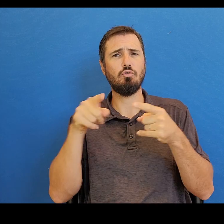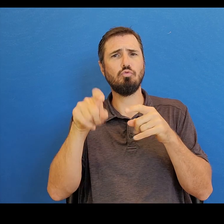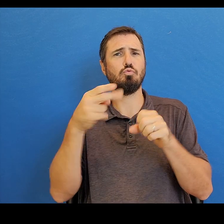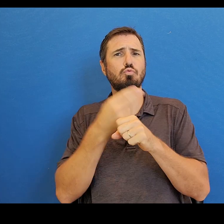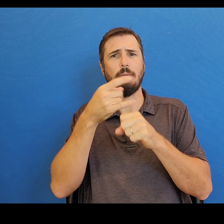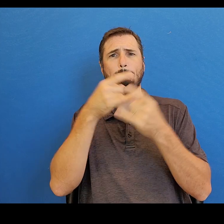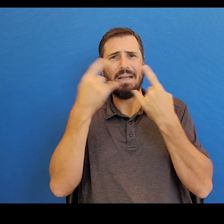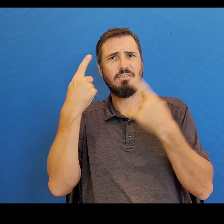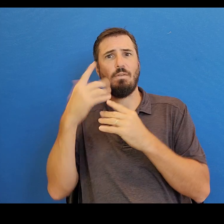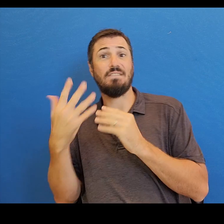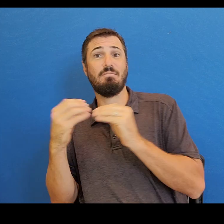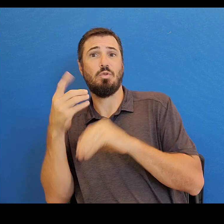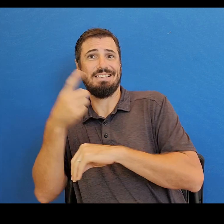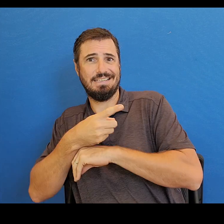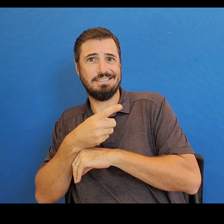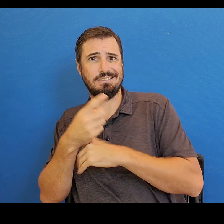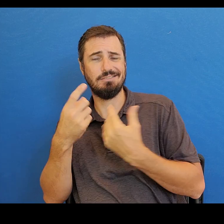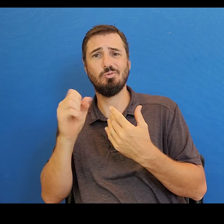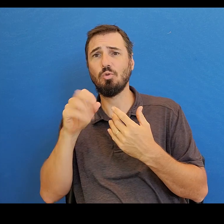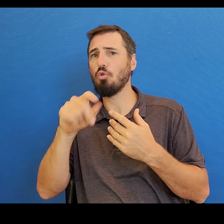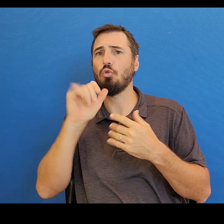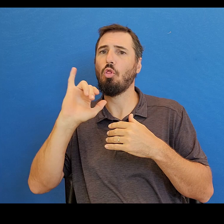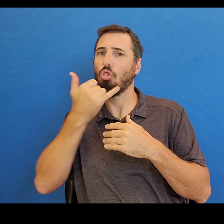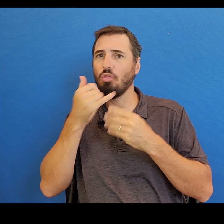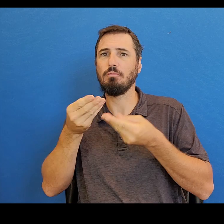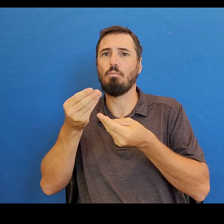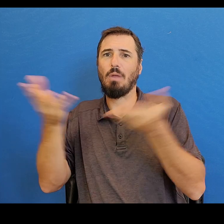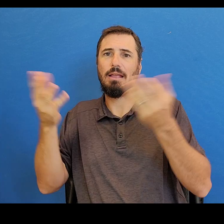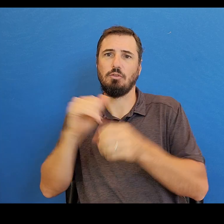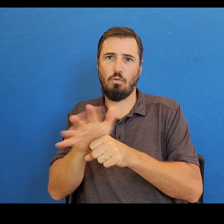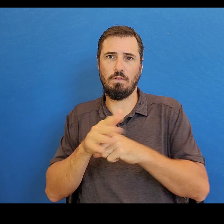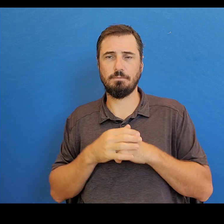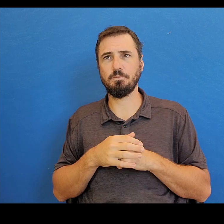whenever you are around other people for an additional five days, so you don’t accidentally spread COVID